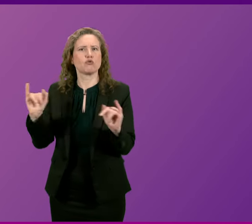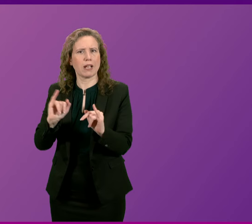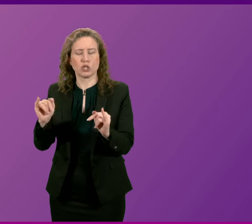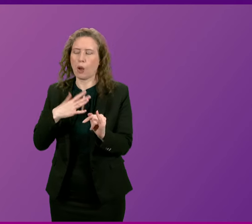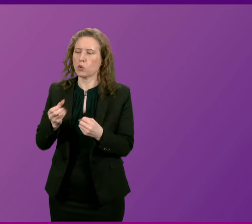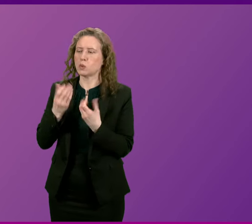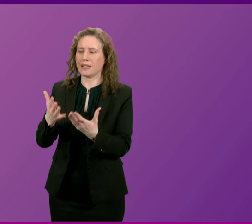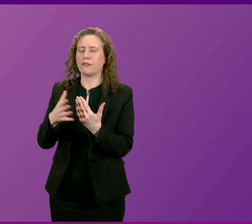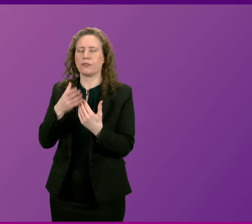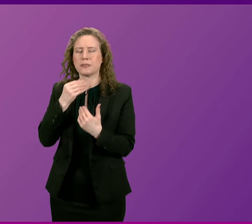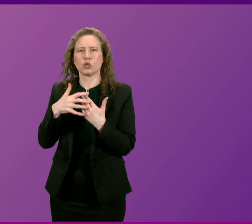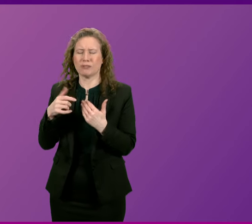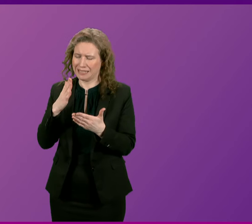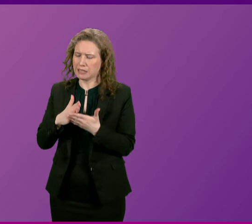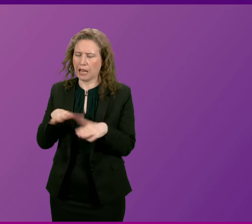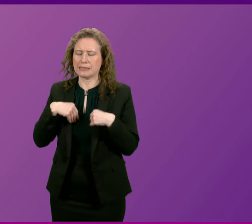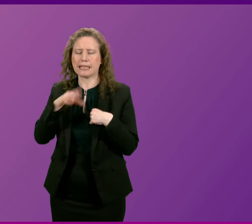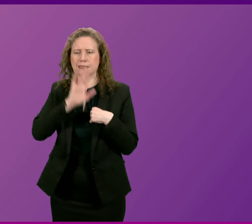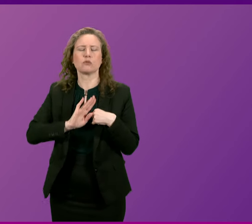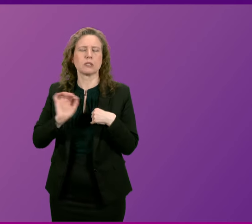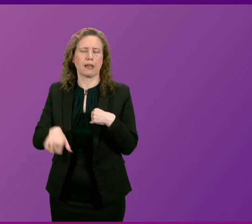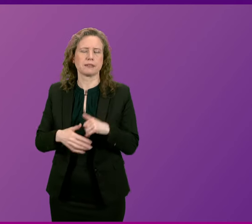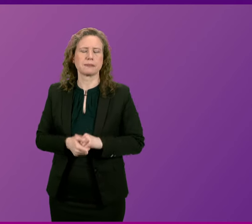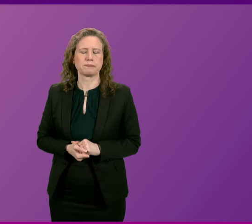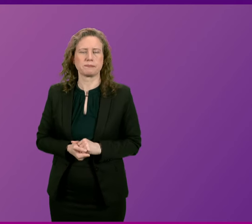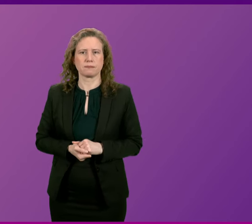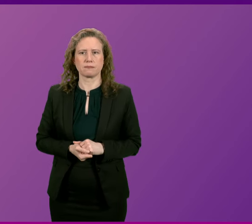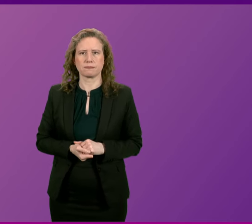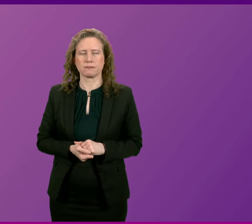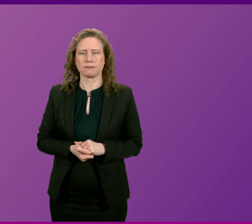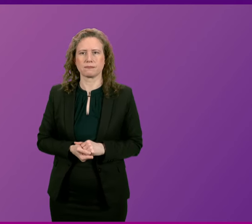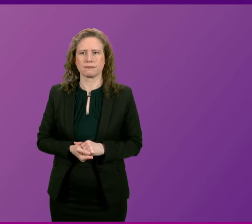the assurance of the seriousness that I attach to the issues that he has raised with me today.